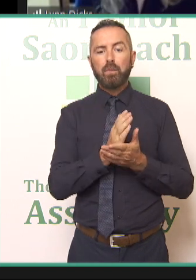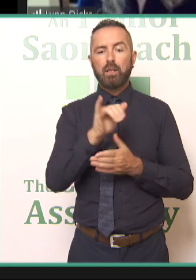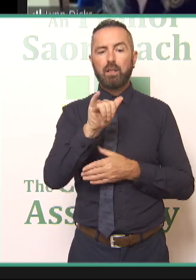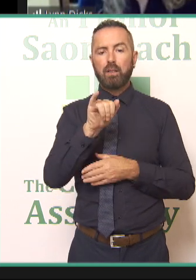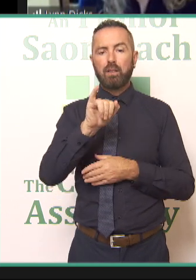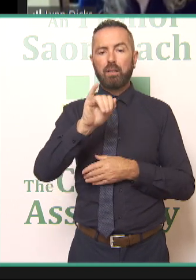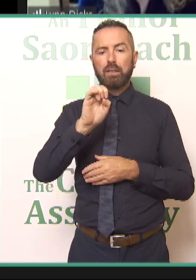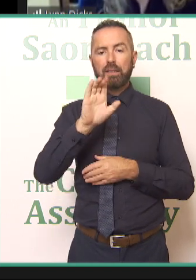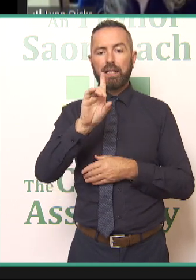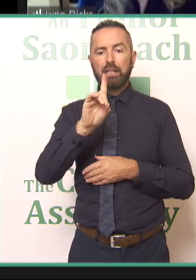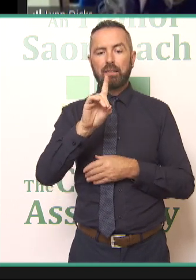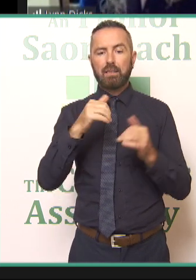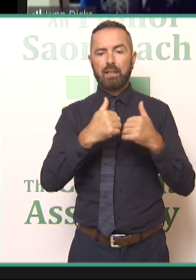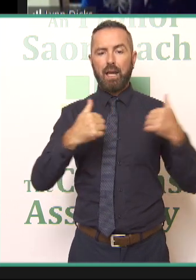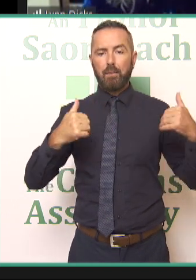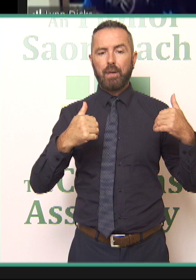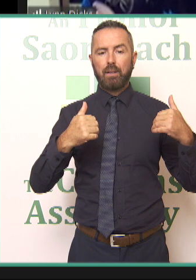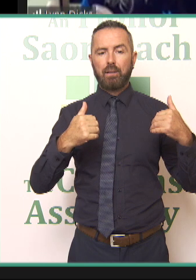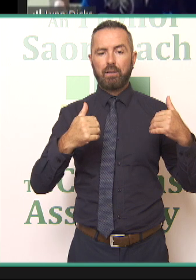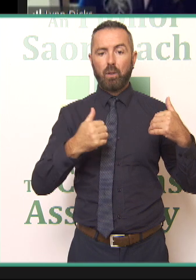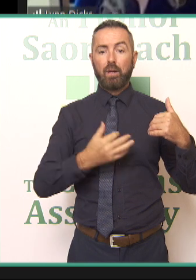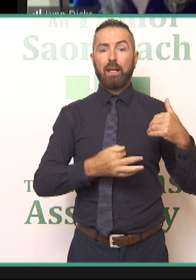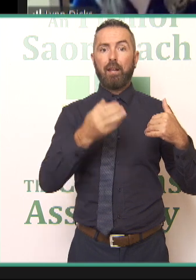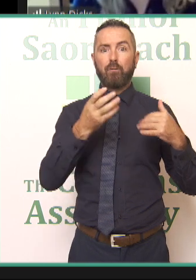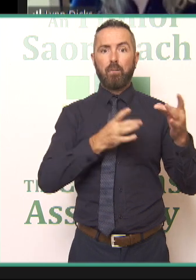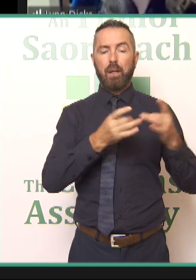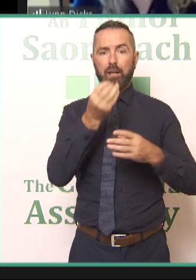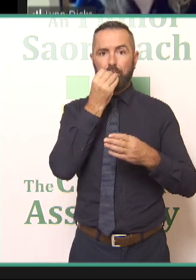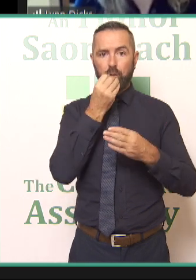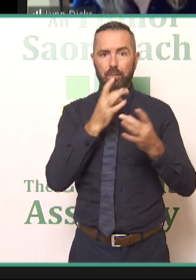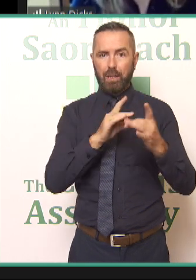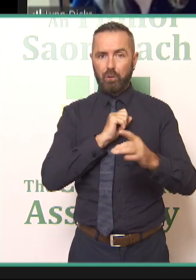are producing food intensively it's as much food as possible coming out of each unit of land so